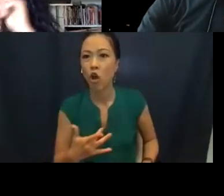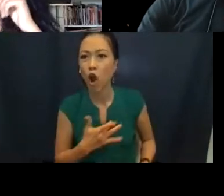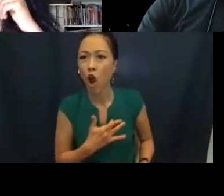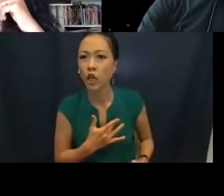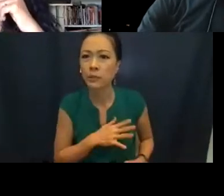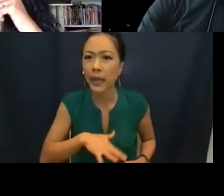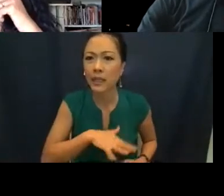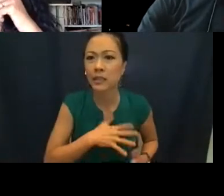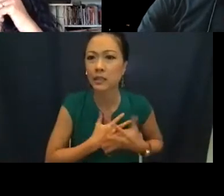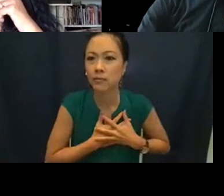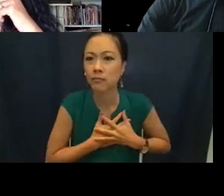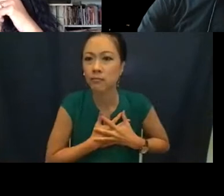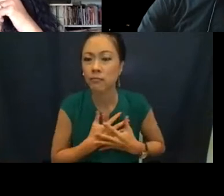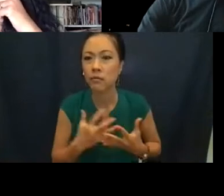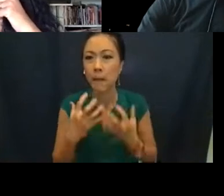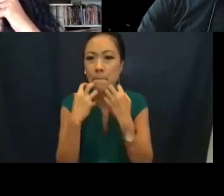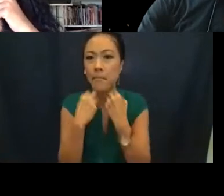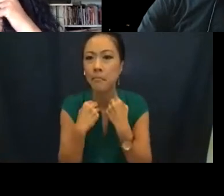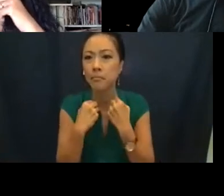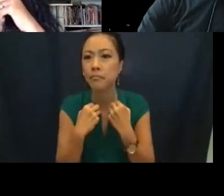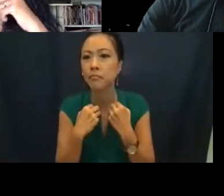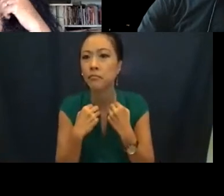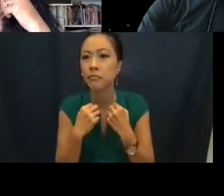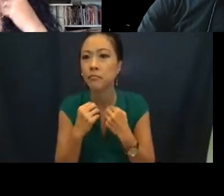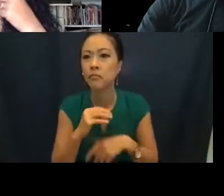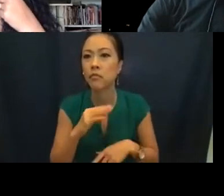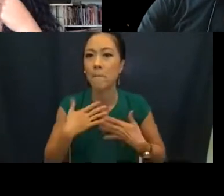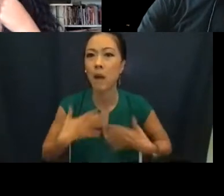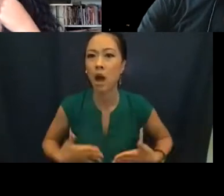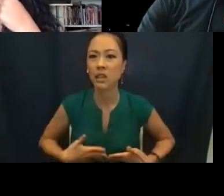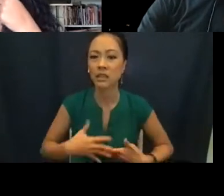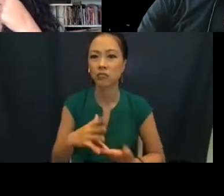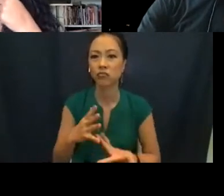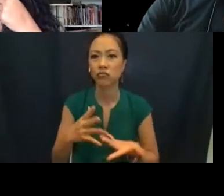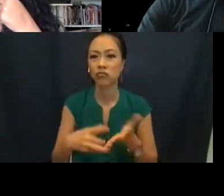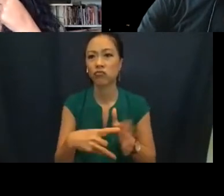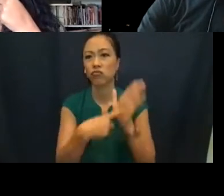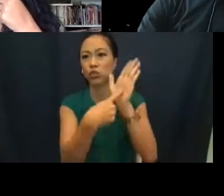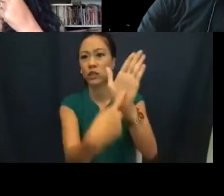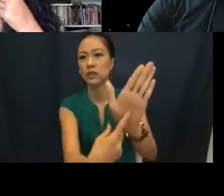novel or maybe historical ways of connecting across bodies through platforms? Curious for